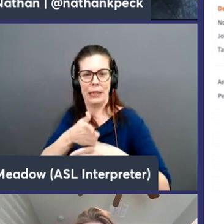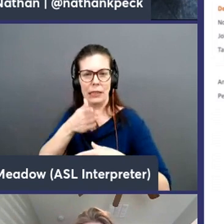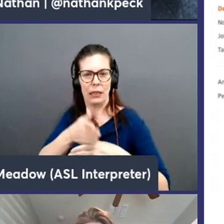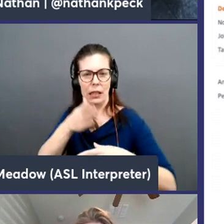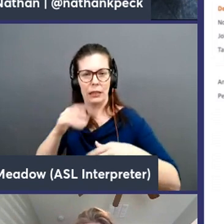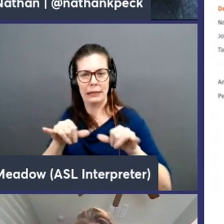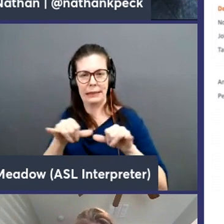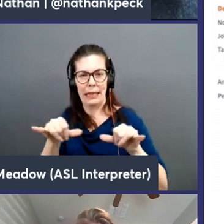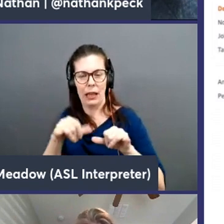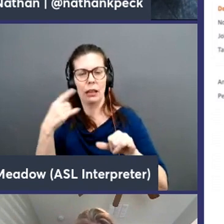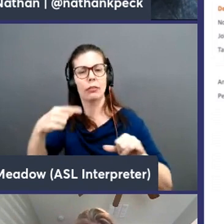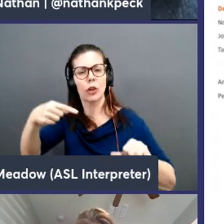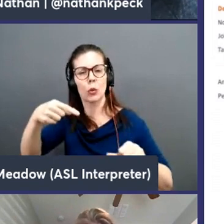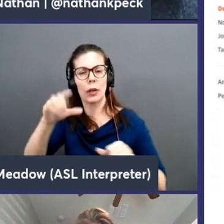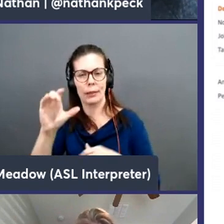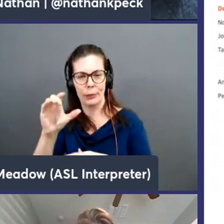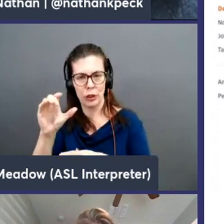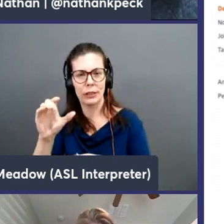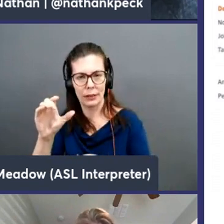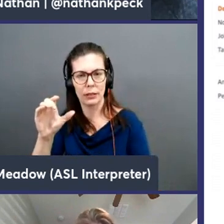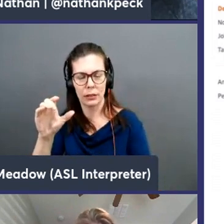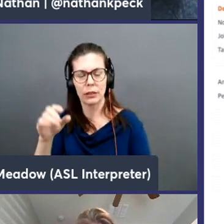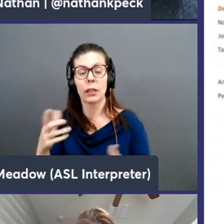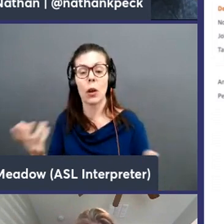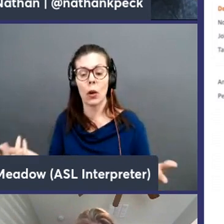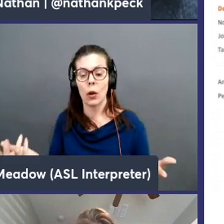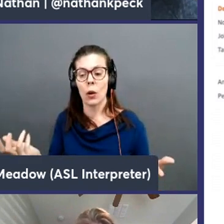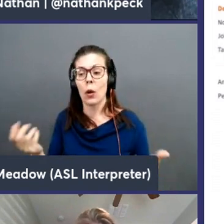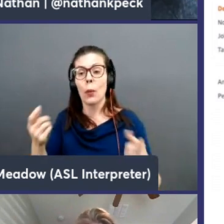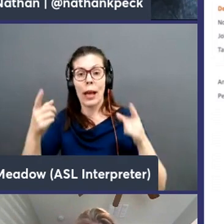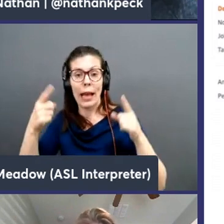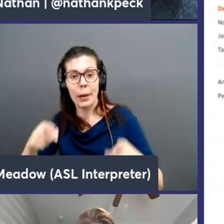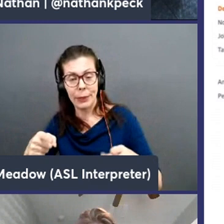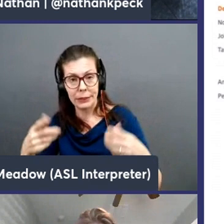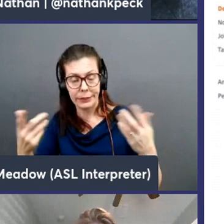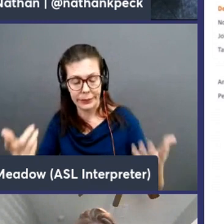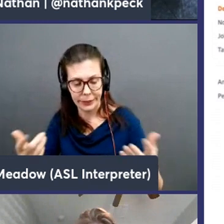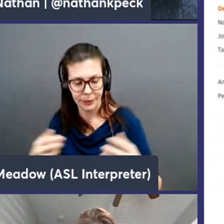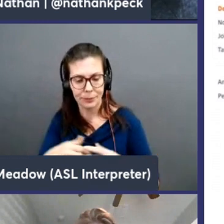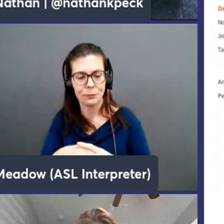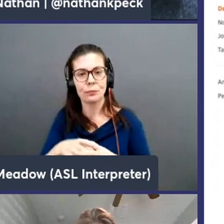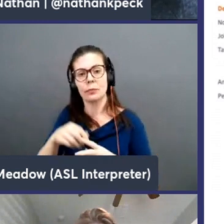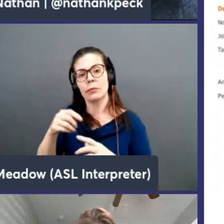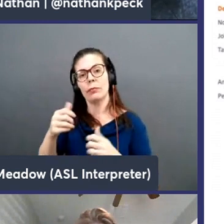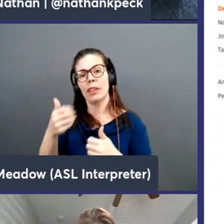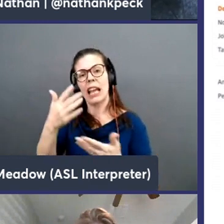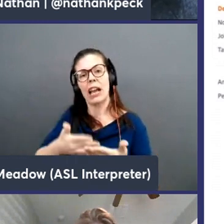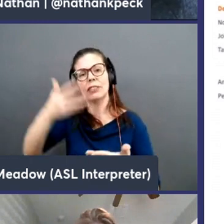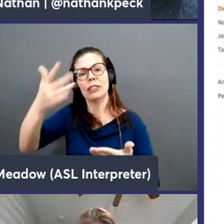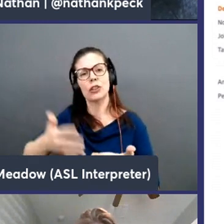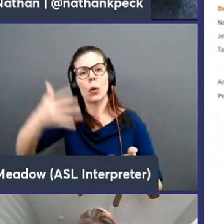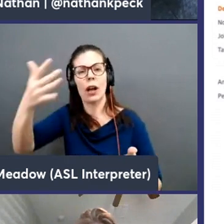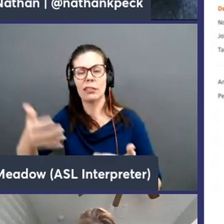of quantum computing, and so what happens is, every so often, say, every four hours,